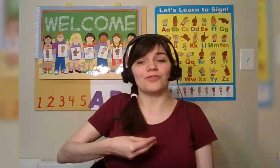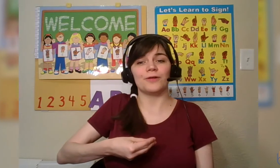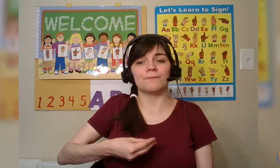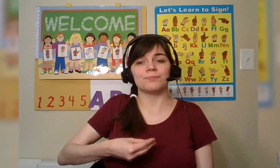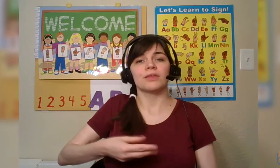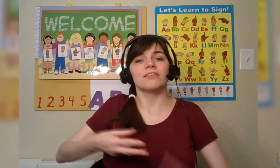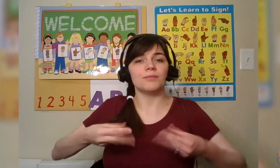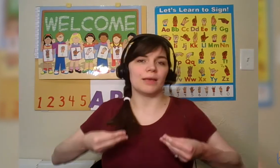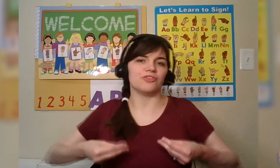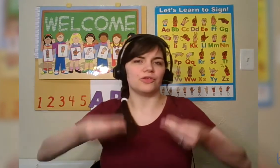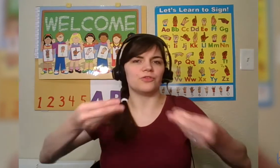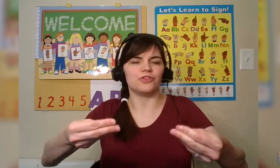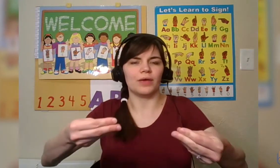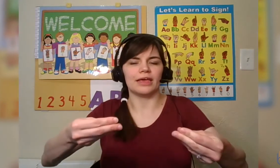Sometimes you'll use two hands.